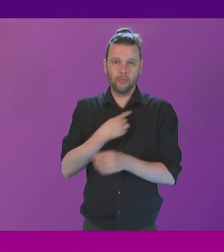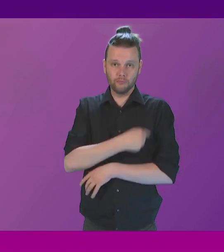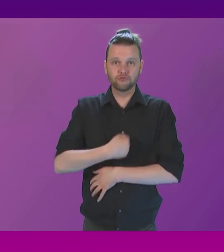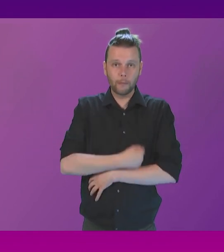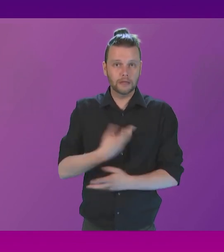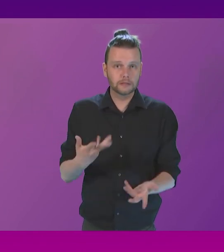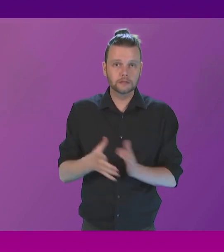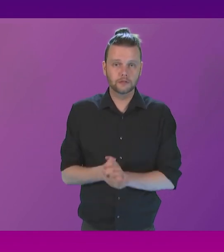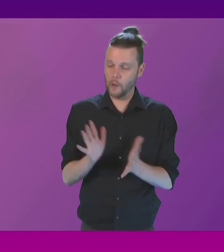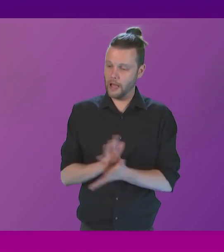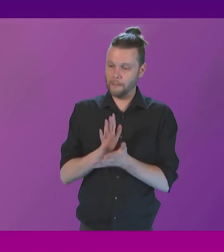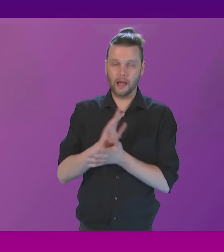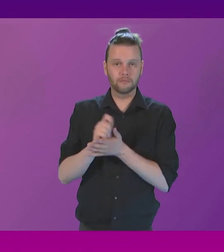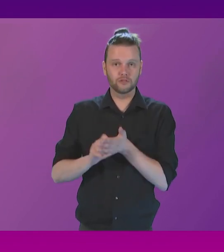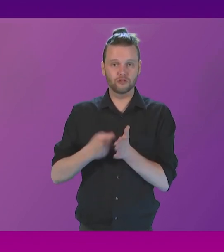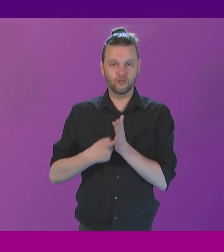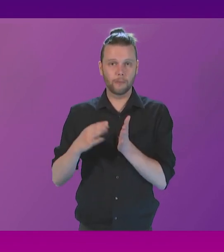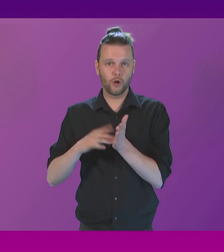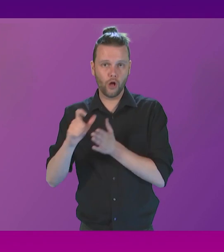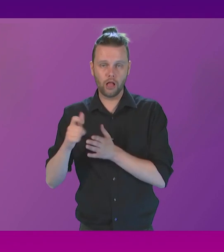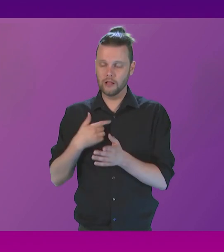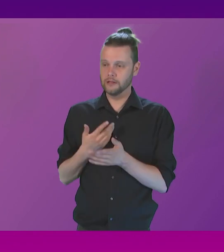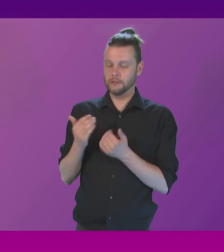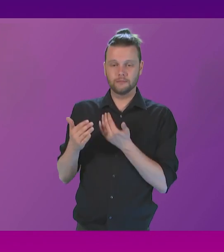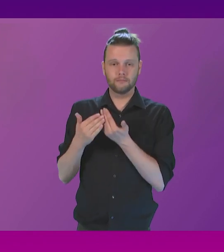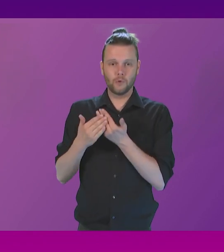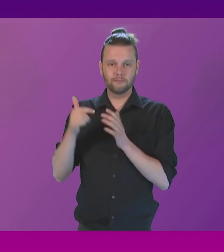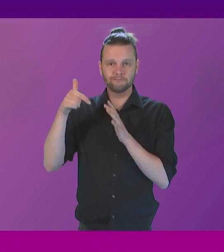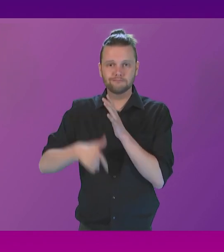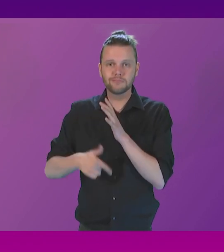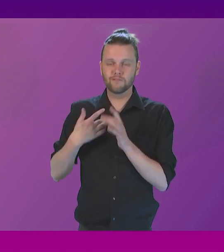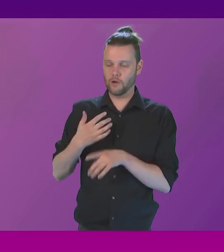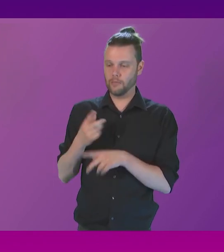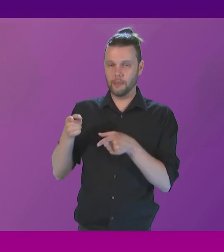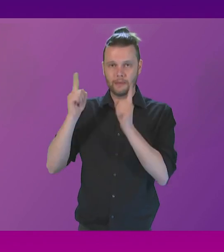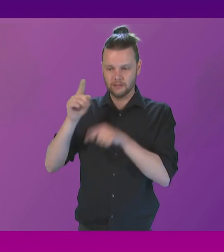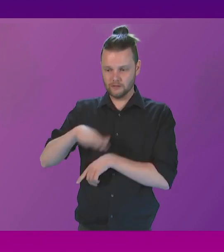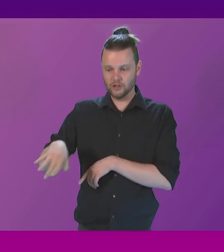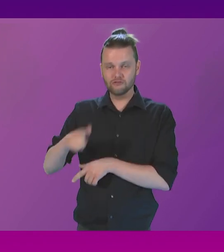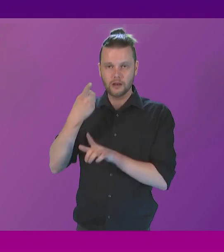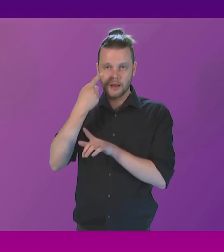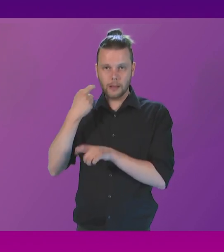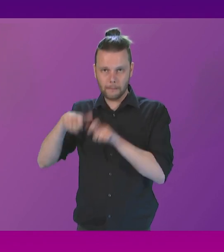I am happy to write to Roz McCall in more detail and to get the Minister for Children, Young People and Keeping the Promise, Natalie Don,